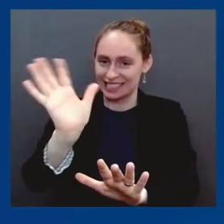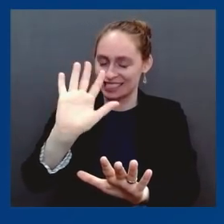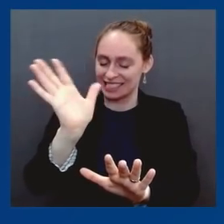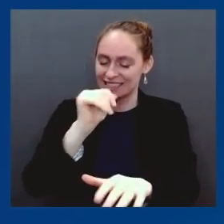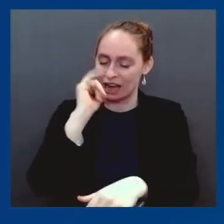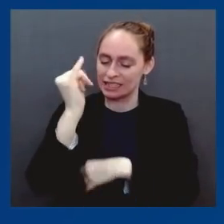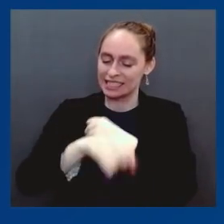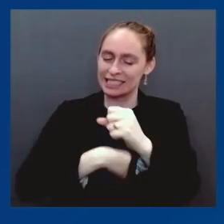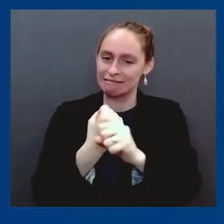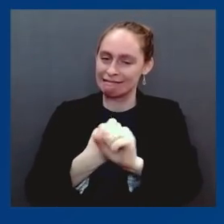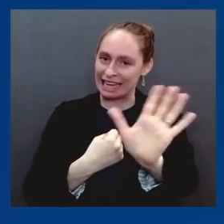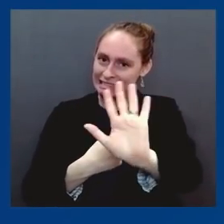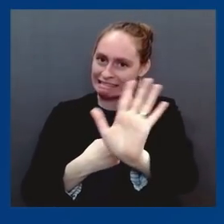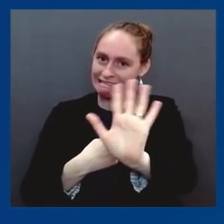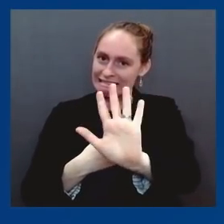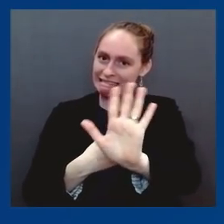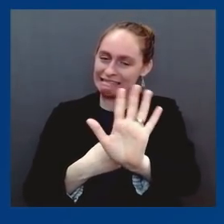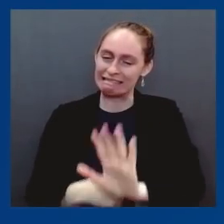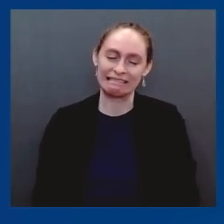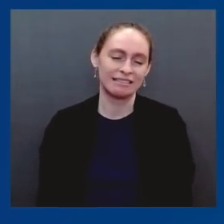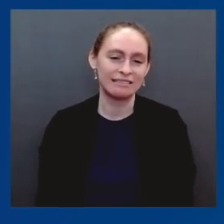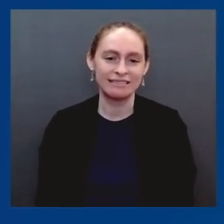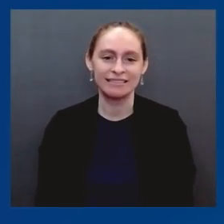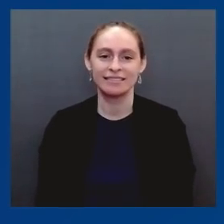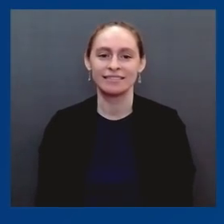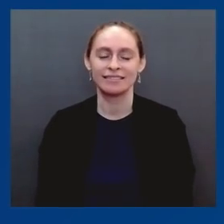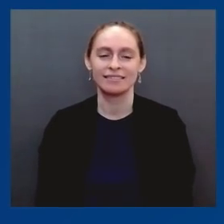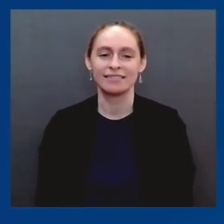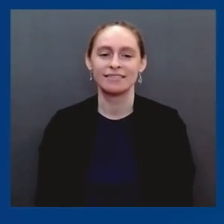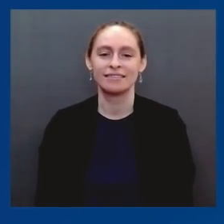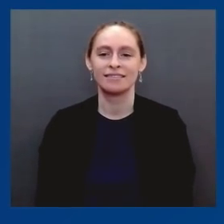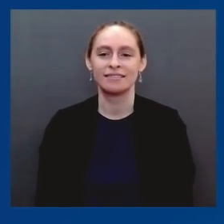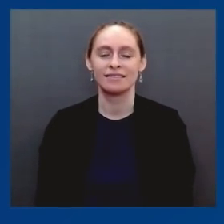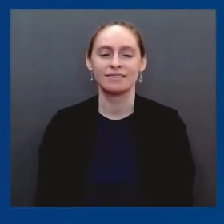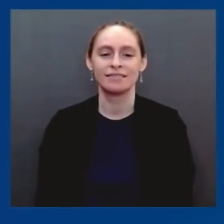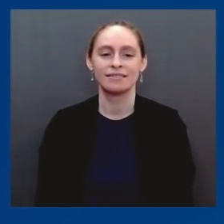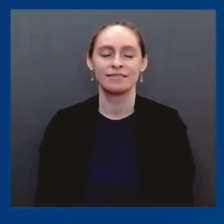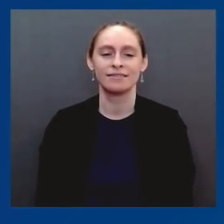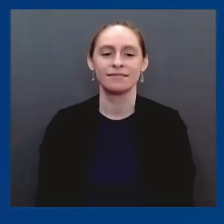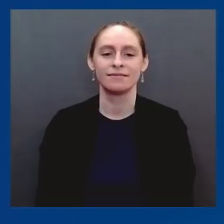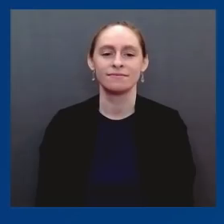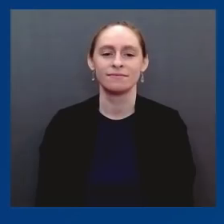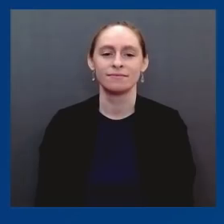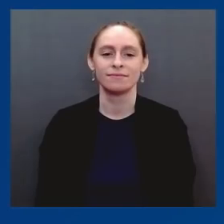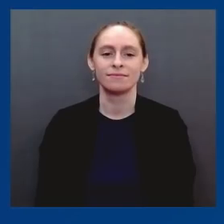Mr. Zients: Thank you, everybody. Thanks for joining.